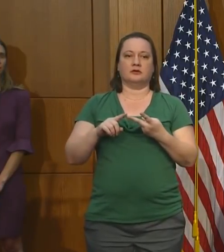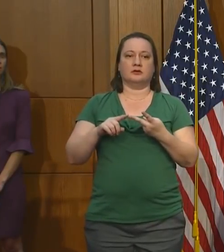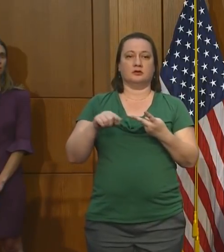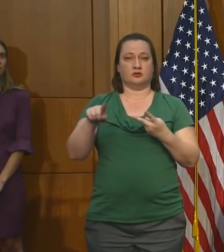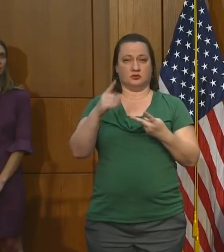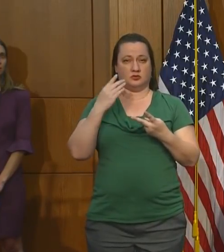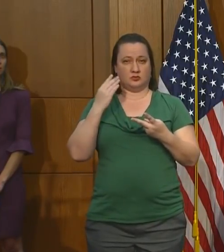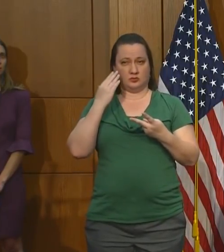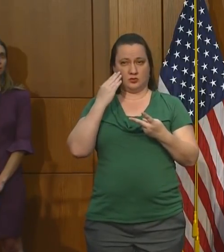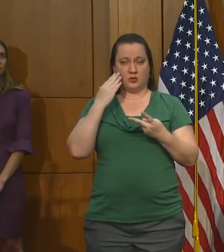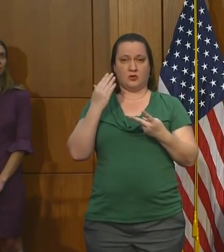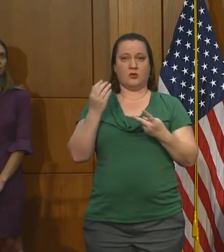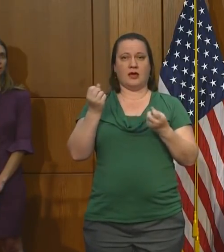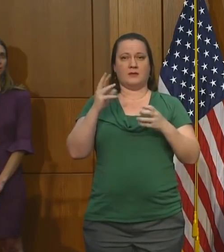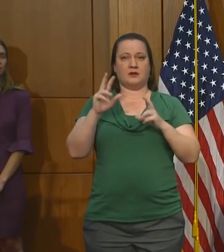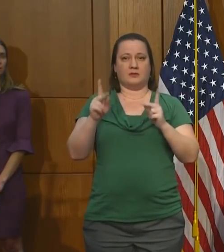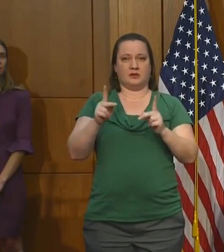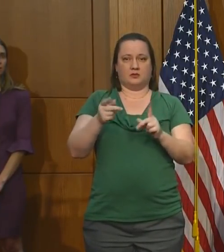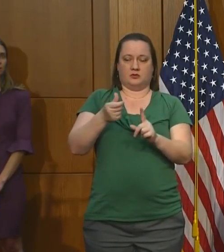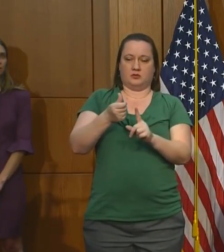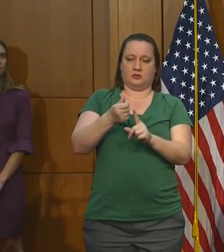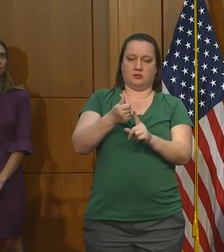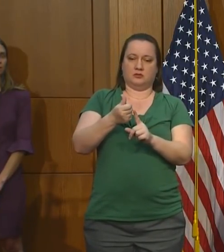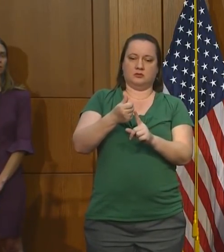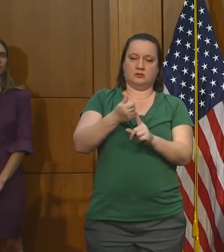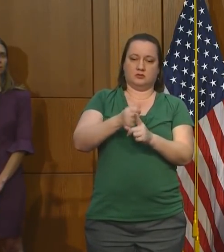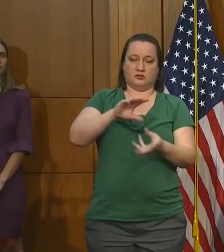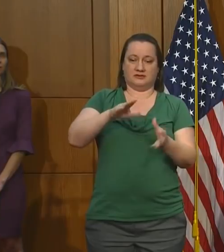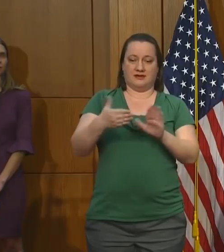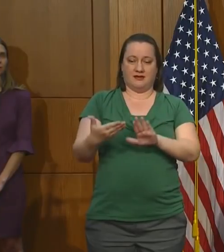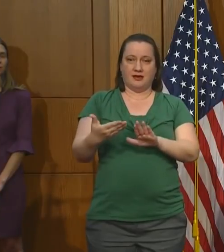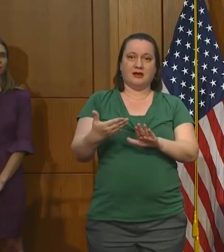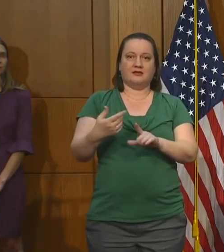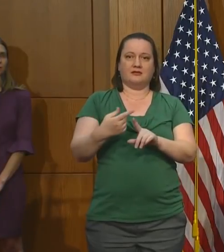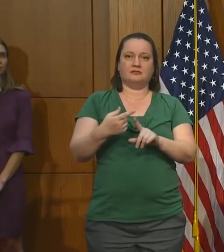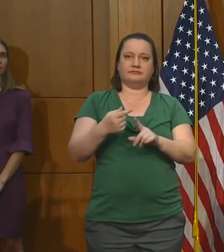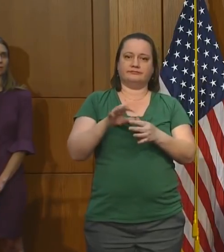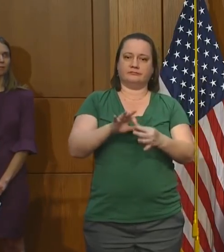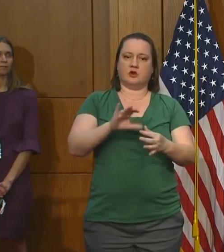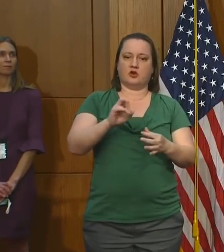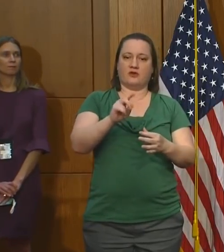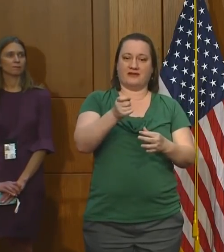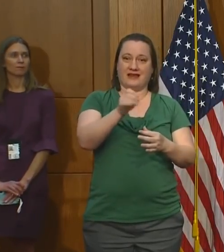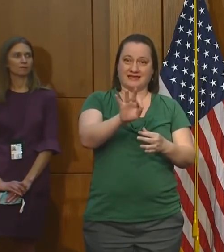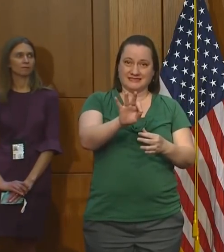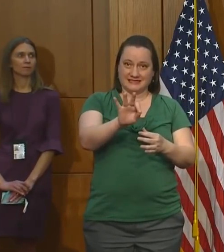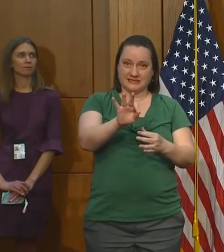HAVE ANY STATISTICS ON THE NUMBER OF PEOPLE WHO DIED FROM COVID NINETEEN WHO ARE HEALTHY